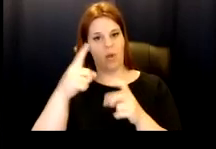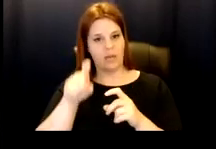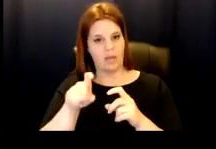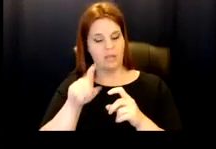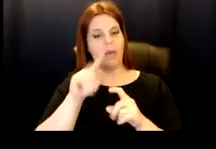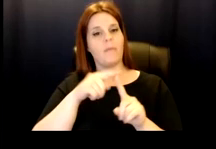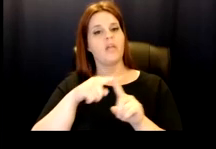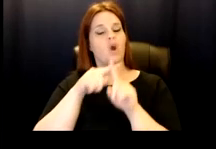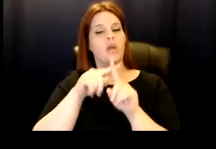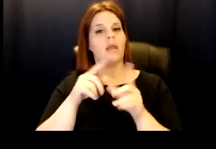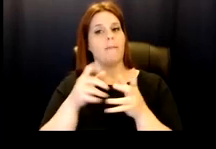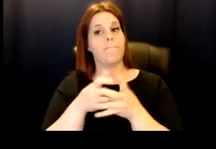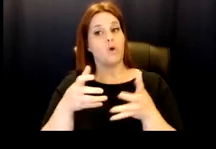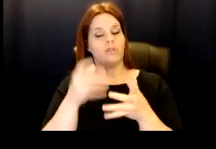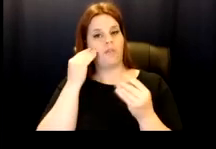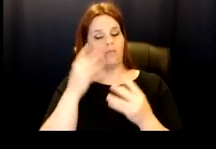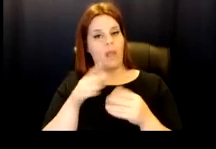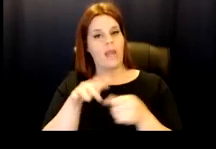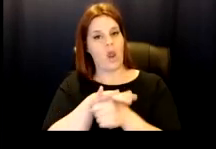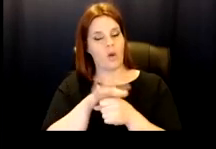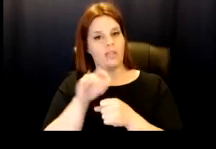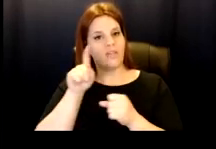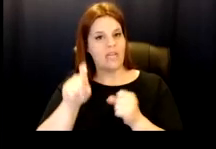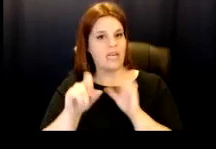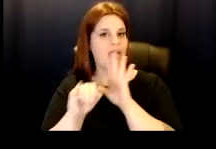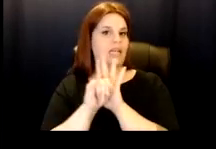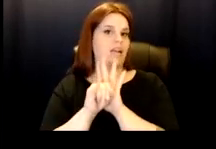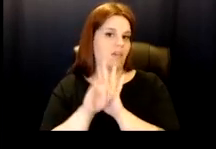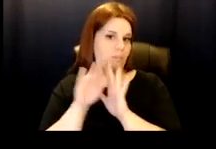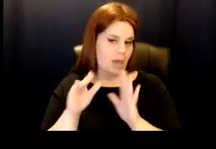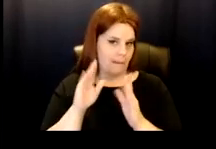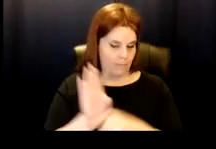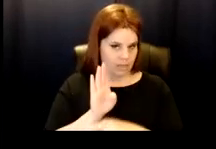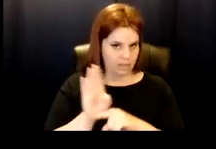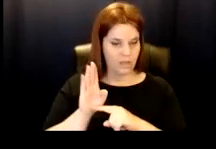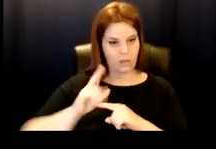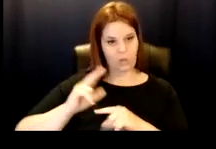information in areas of need identified by the businesses, using practical examples,